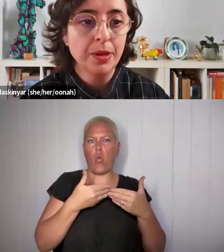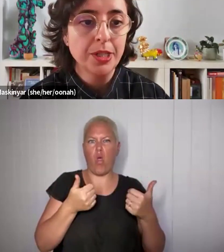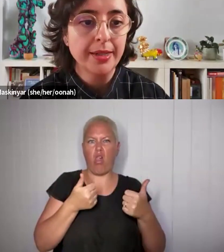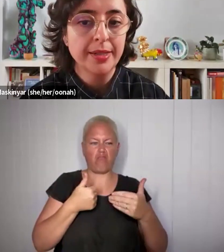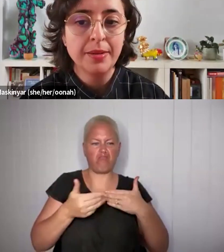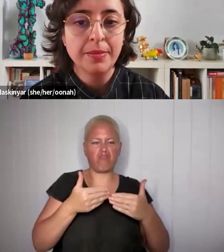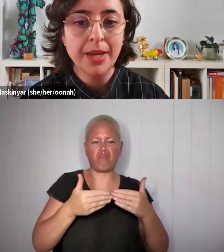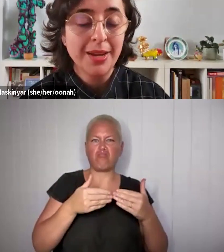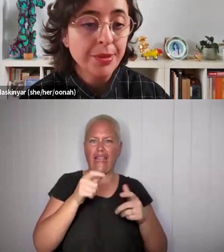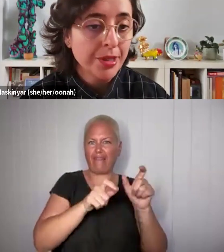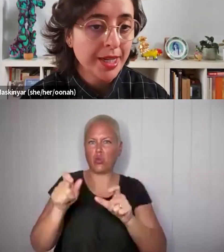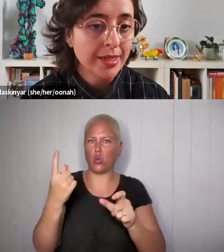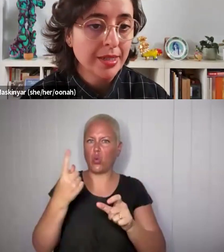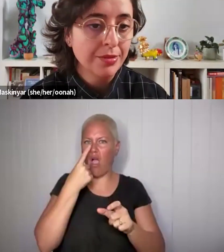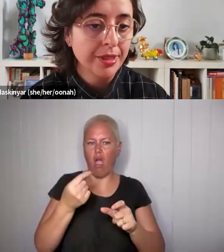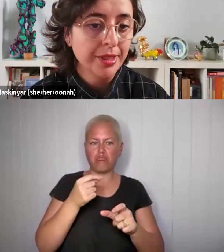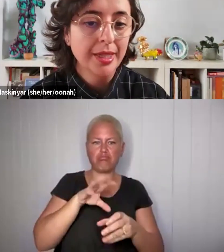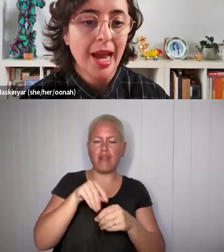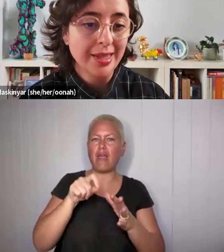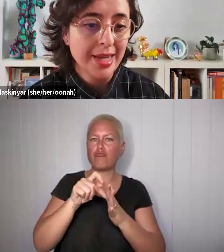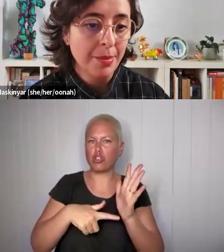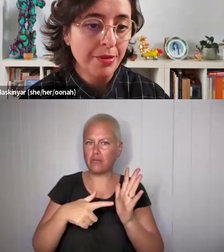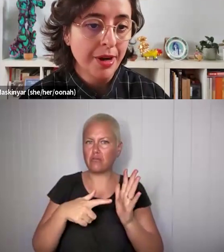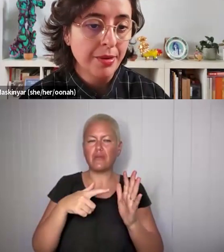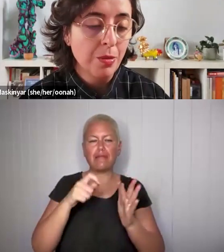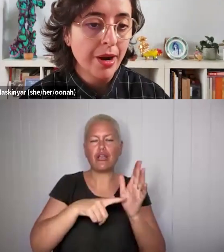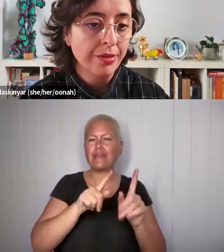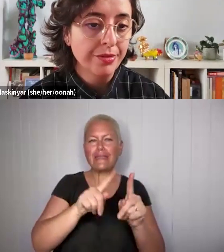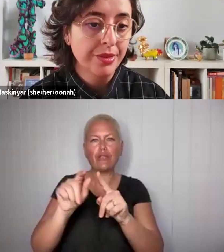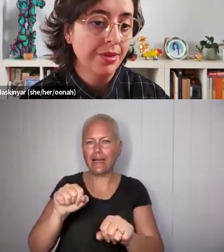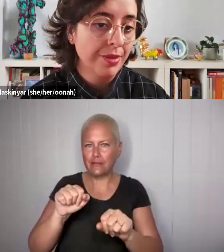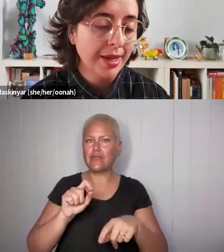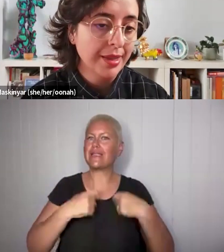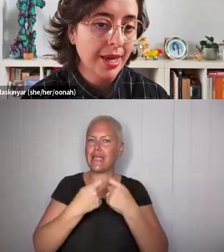the project. Every project is different, and the team is very well aware of the fact that